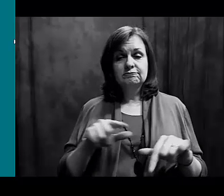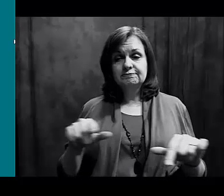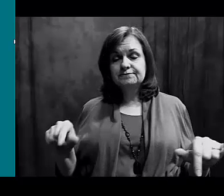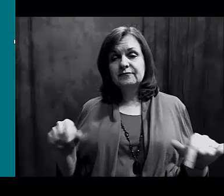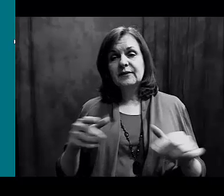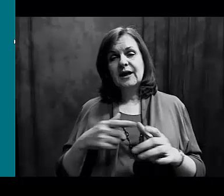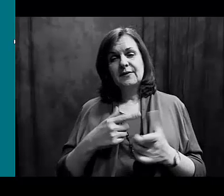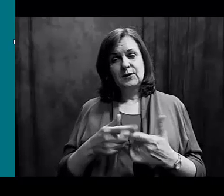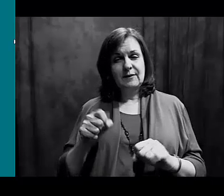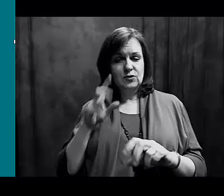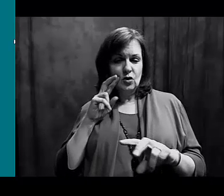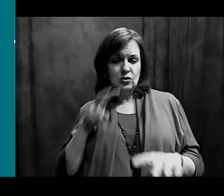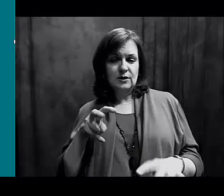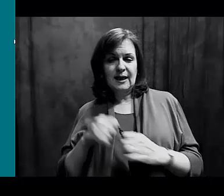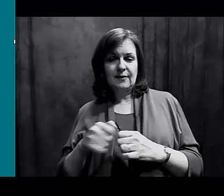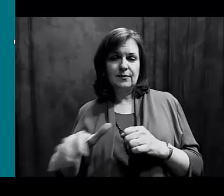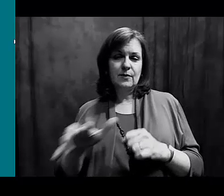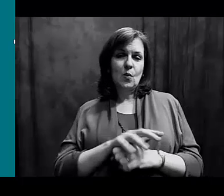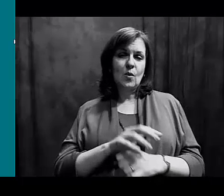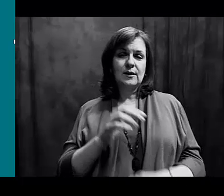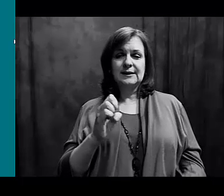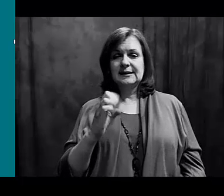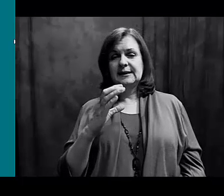you really have to look in the ecosystem at